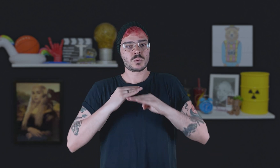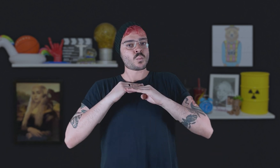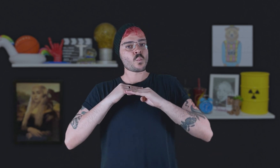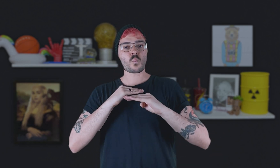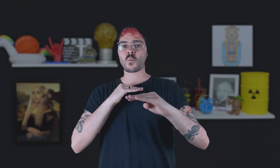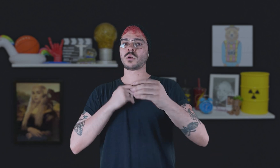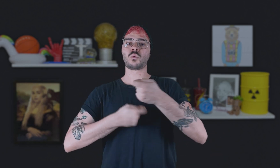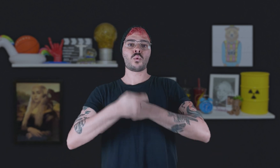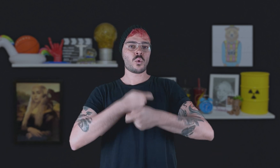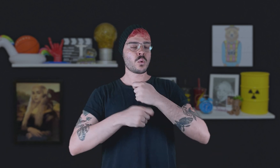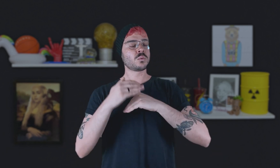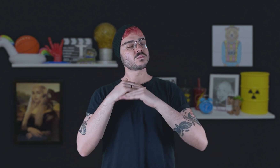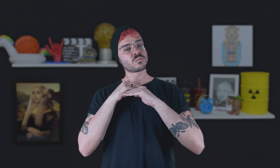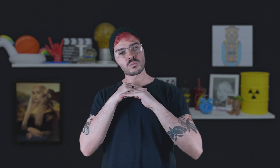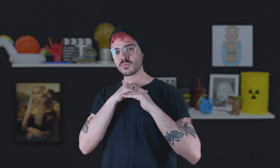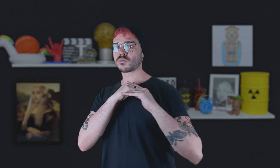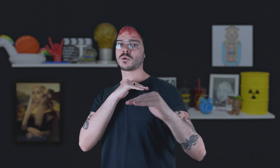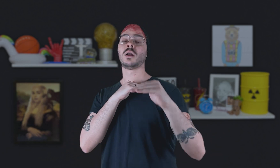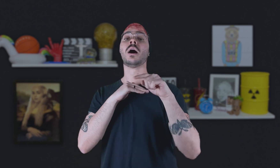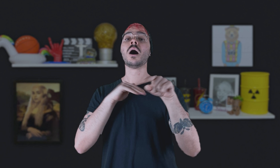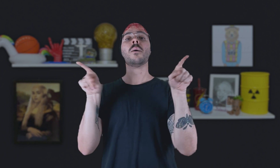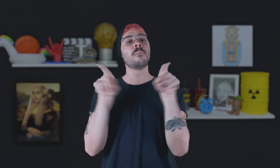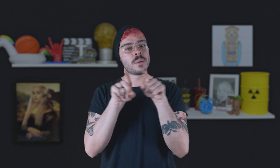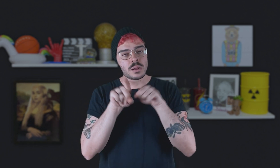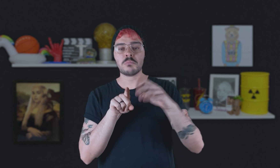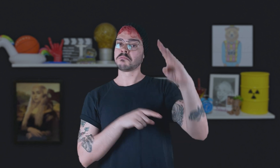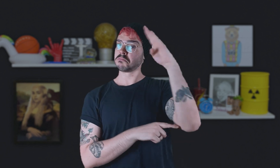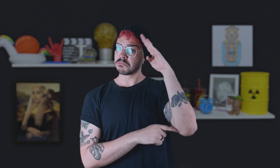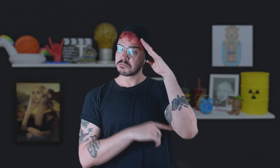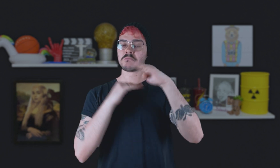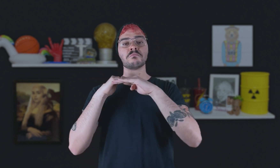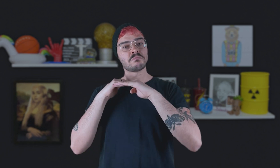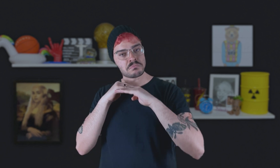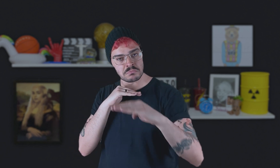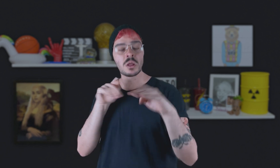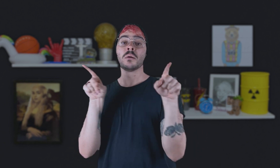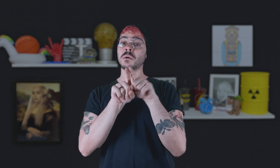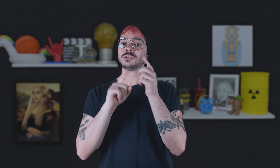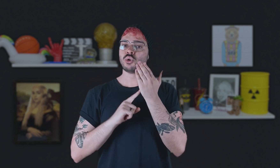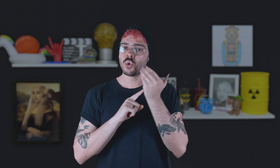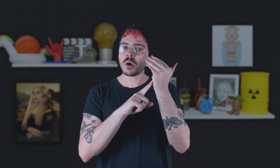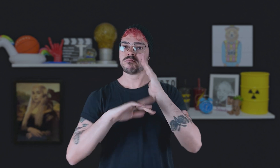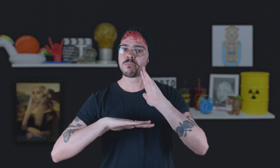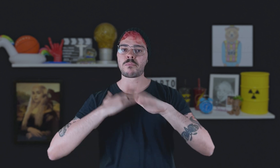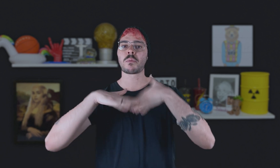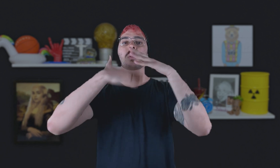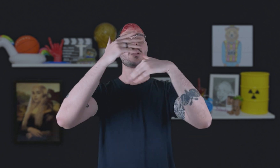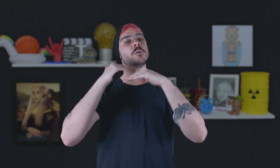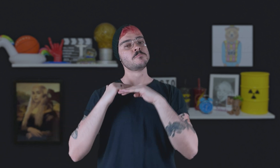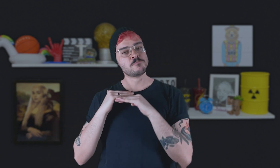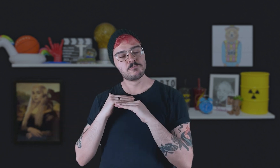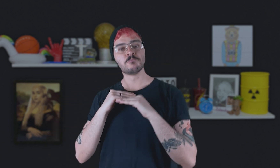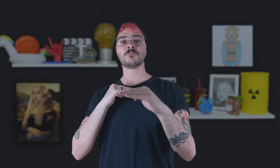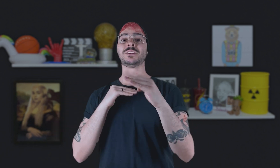in good economic, military and technological conditions.